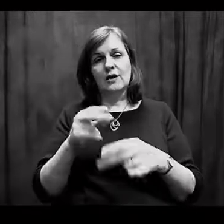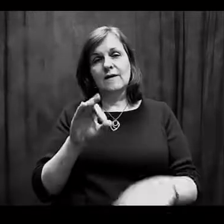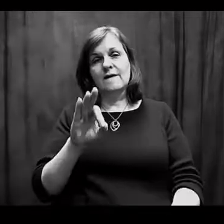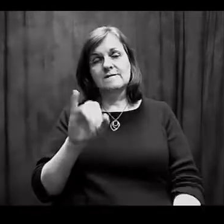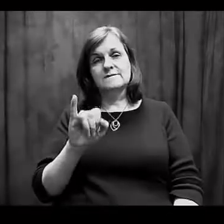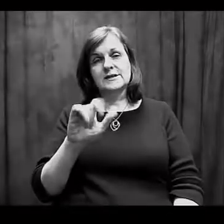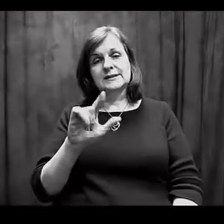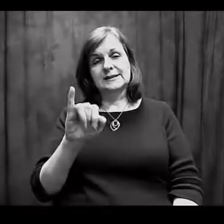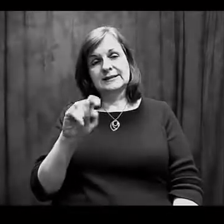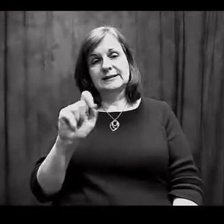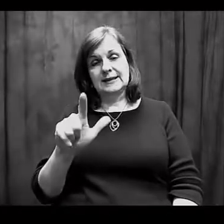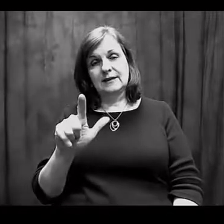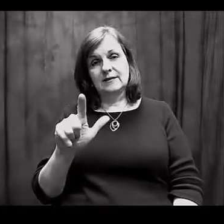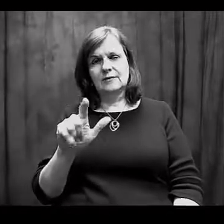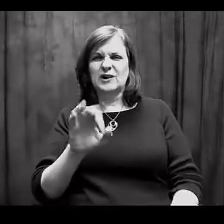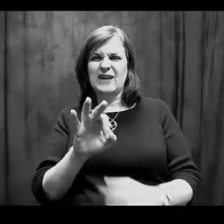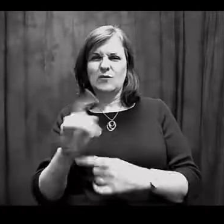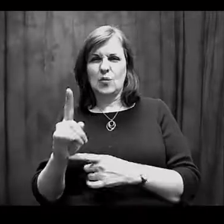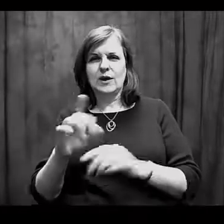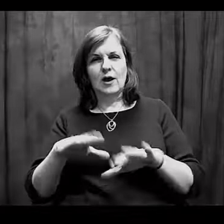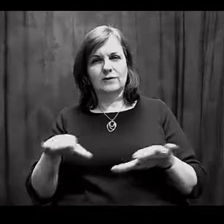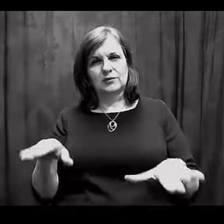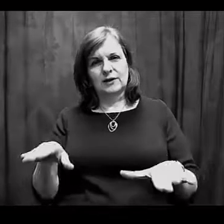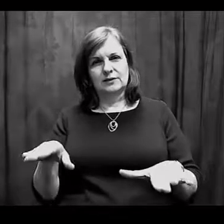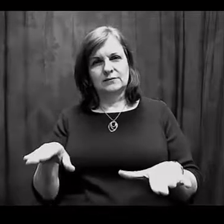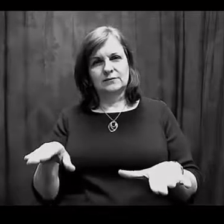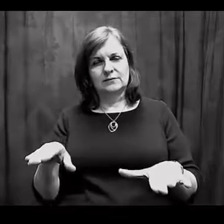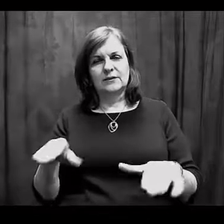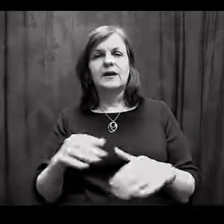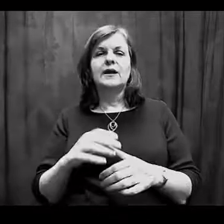is called filial or F1 or offspring